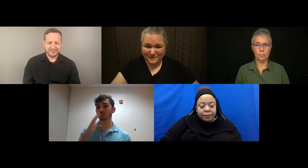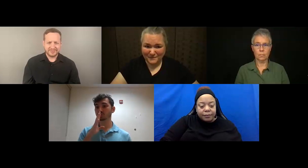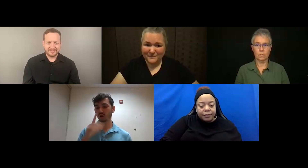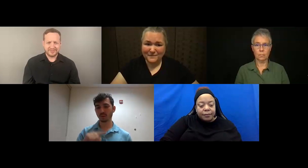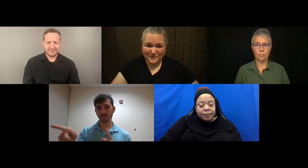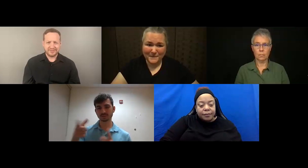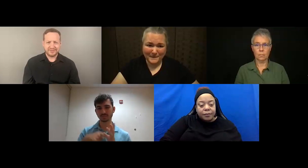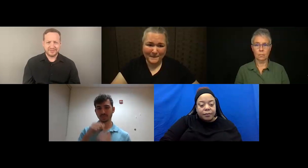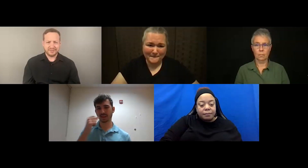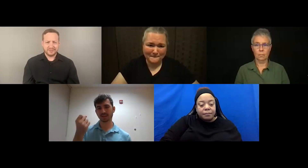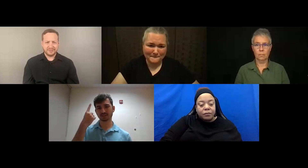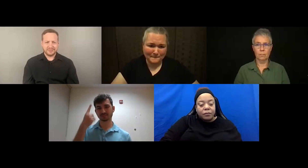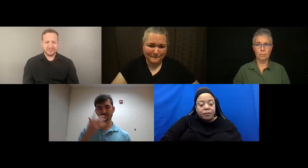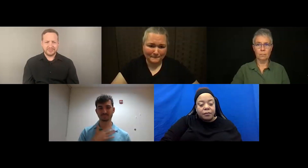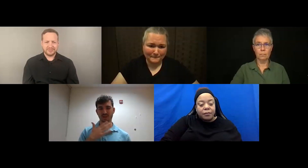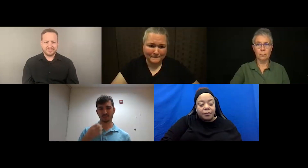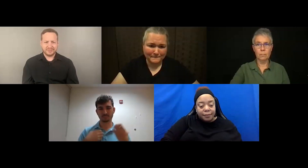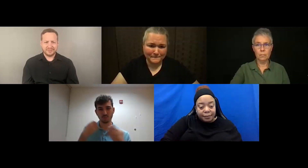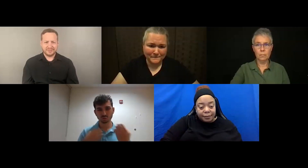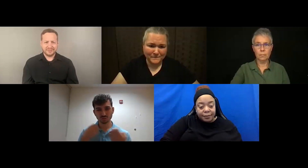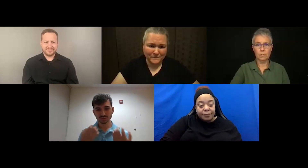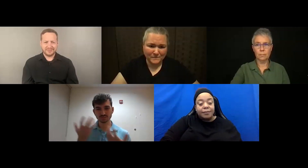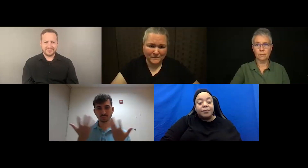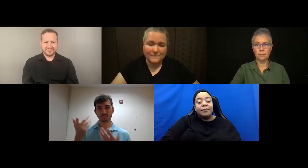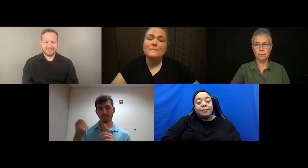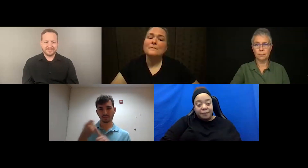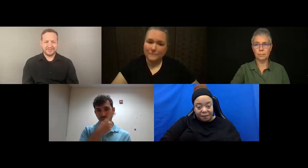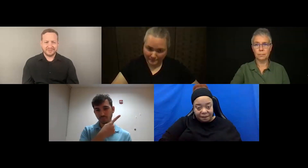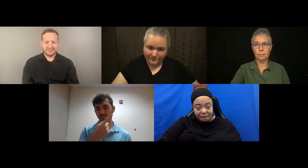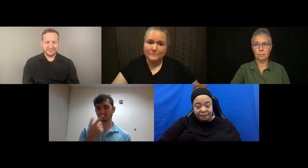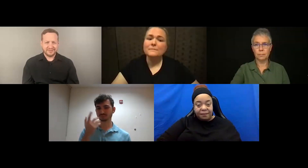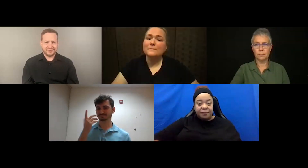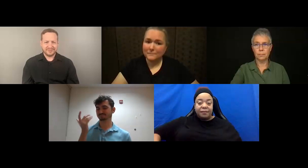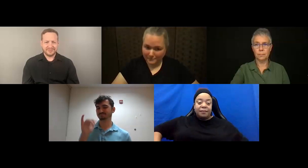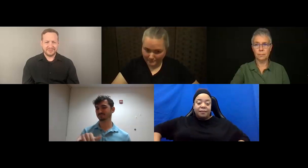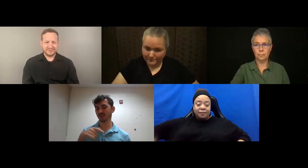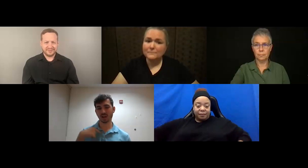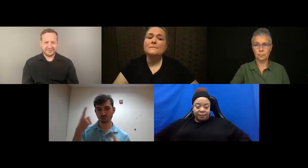It's definitely one way. I'm not sure if the Ai or avatar is going to understand my emotions